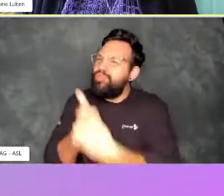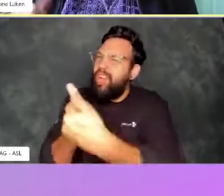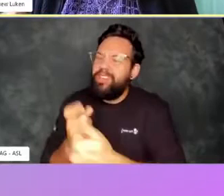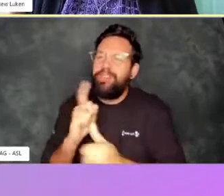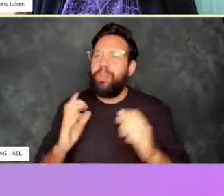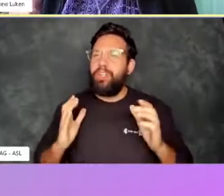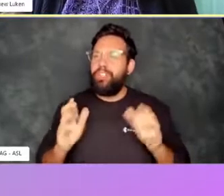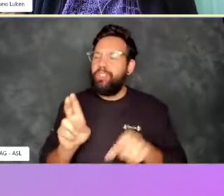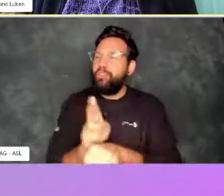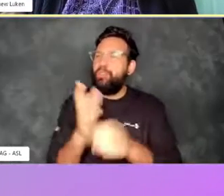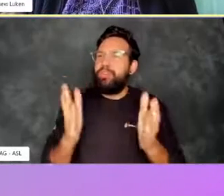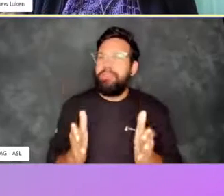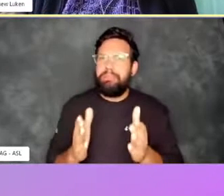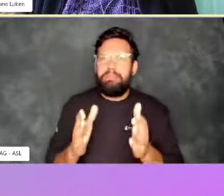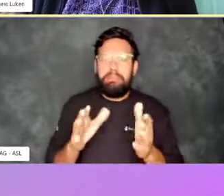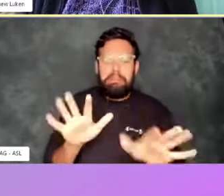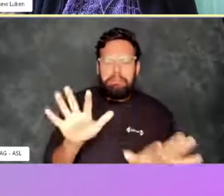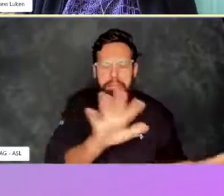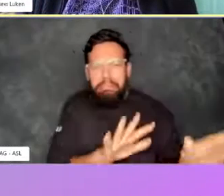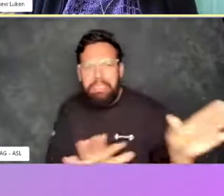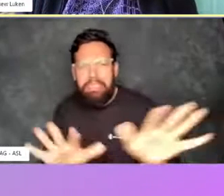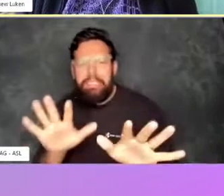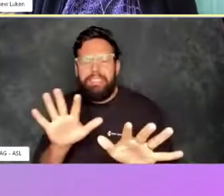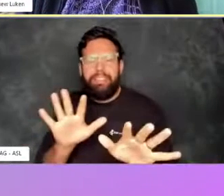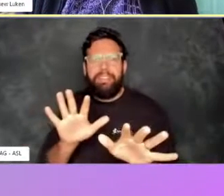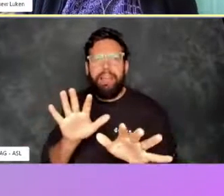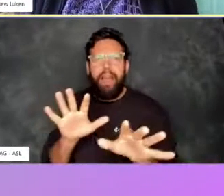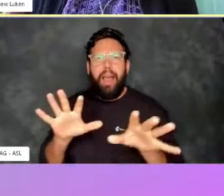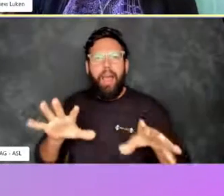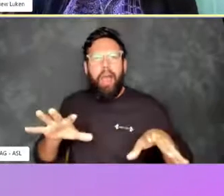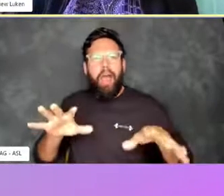going to use the user if they have to learn your specific